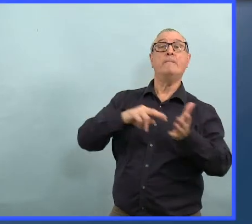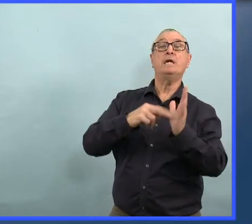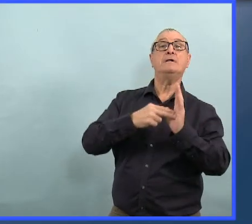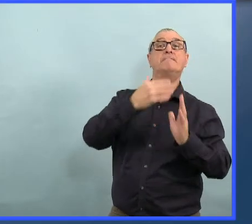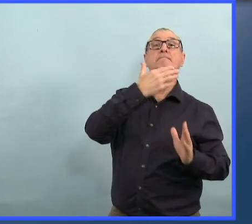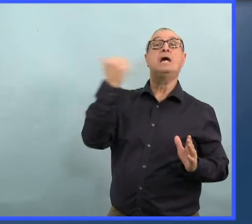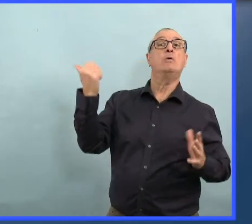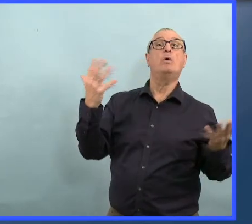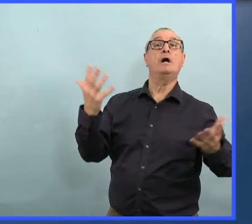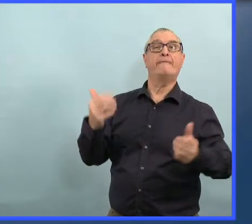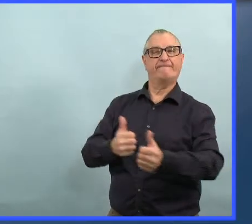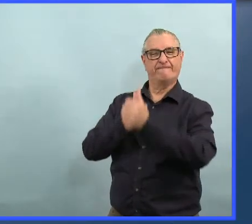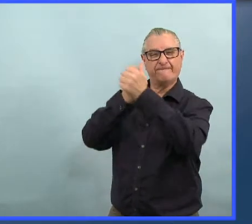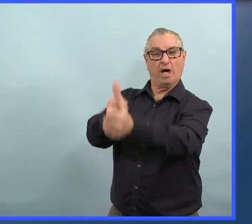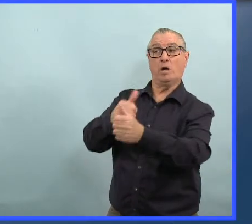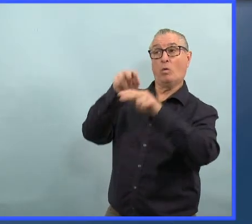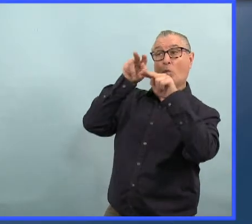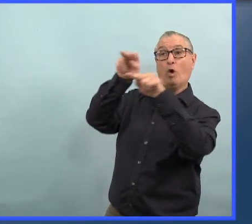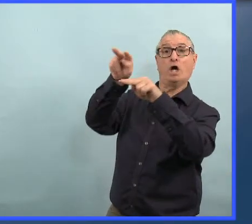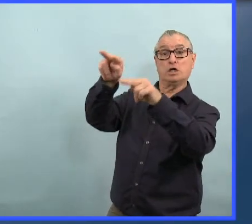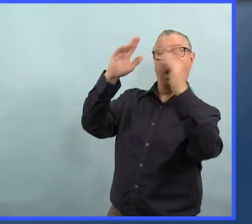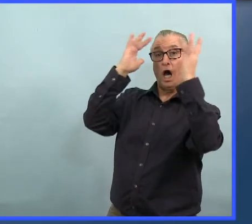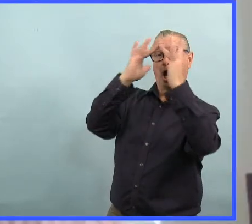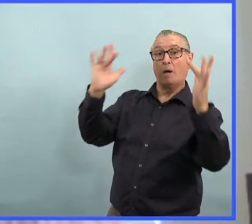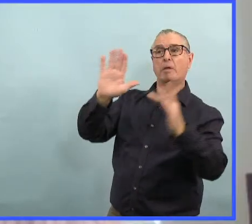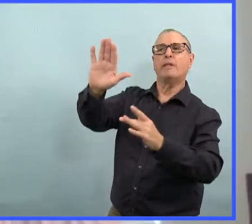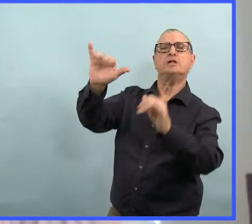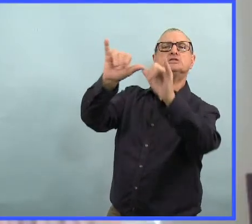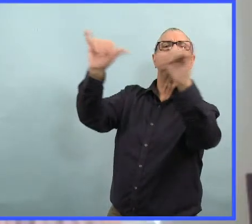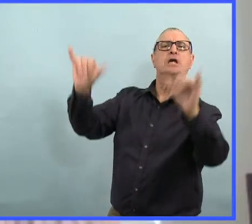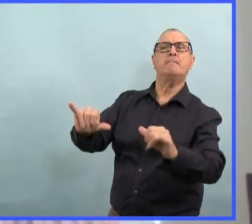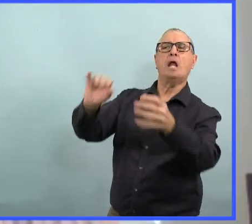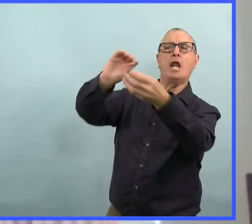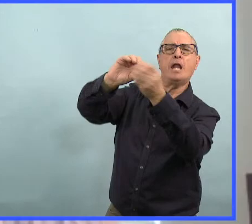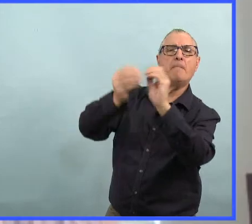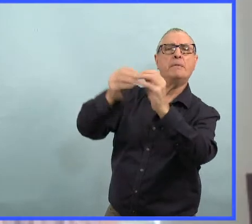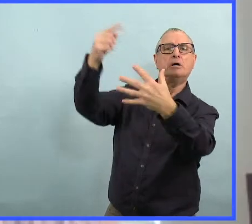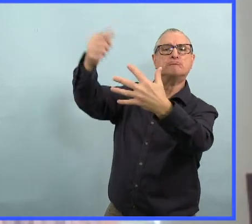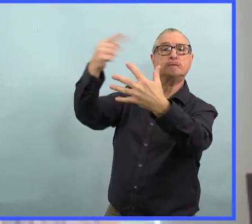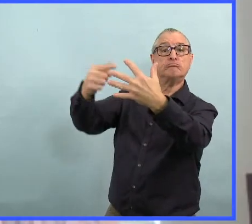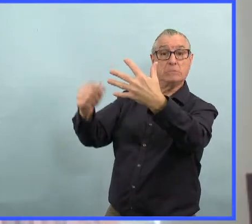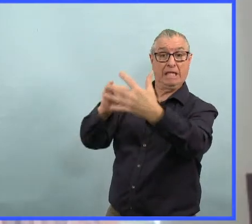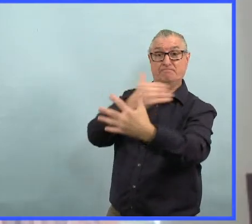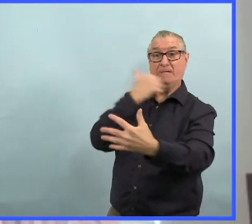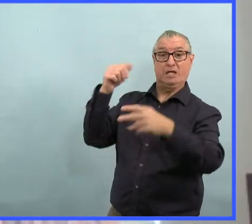forward so i mean this is certainly going to be you know our most important indicator